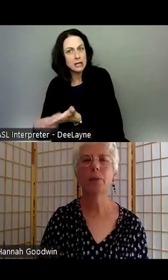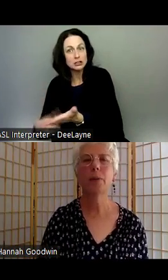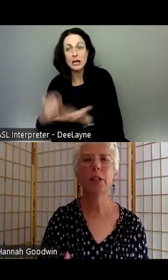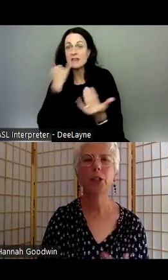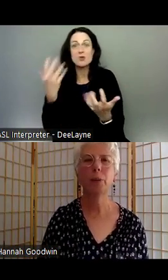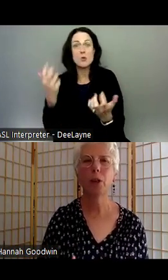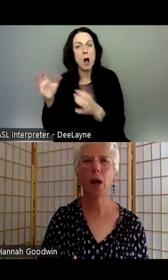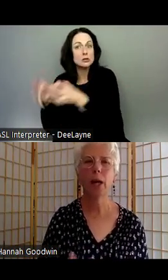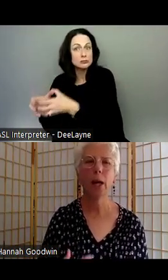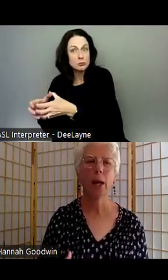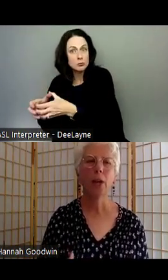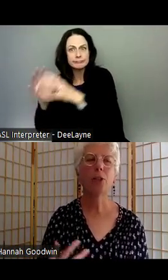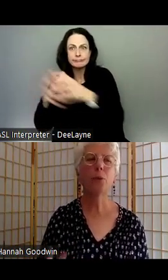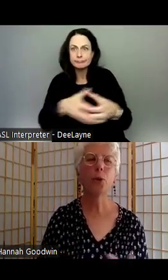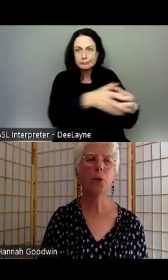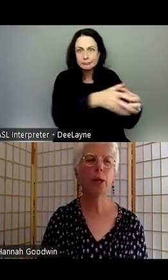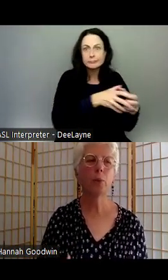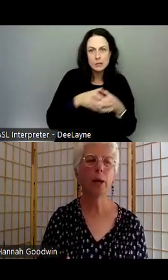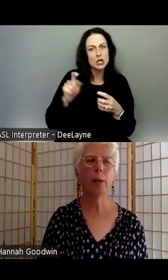that really should be thought through in a way